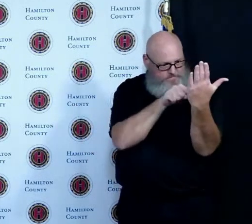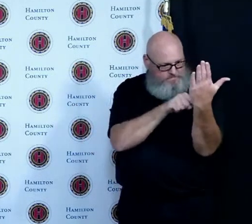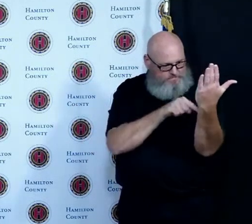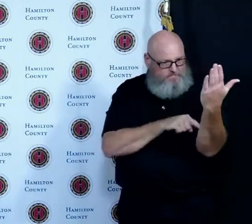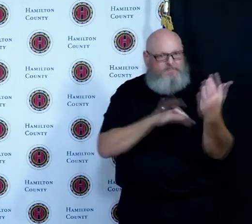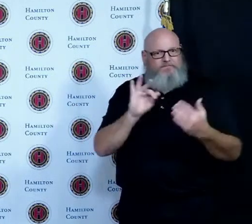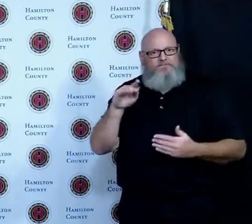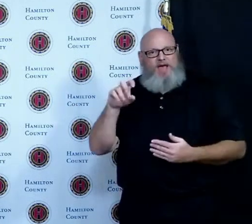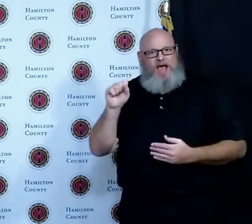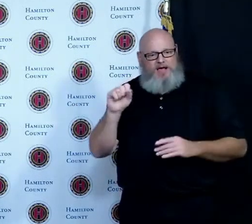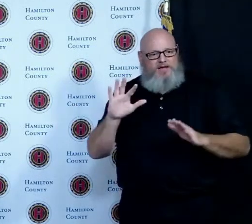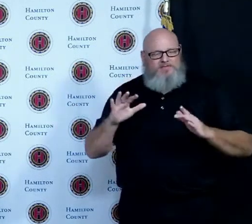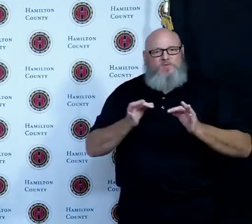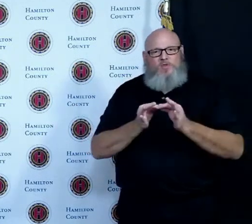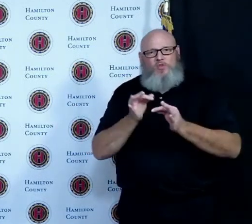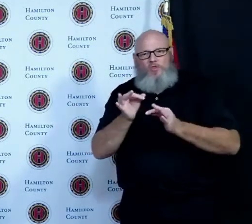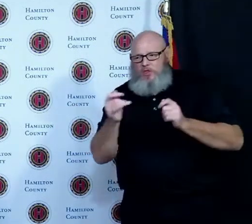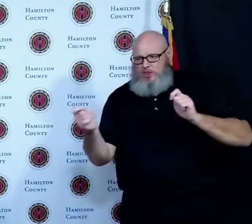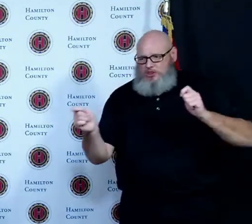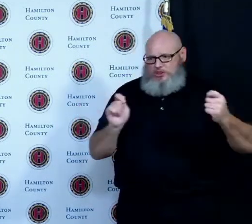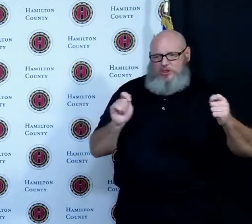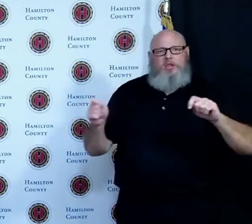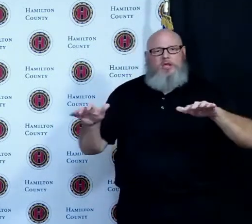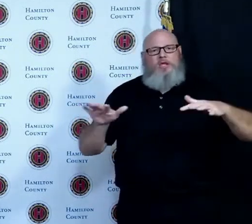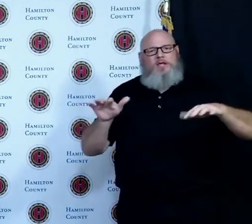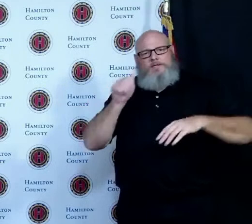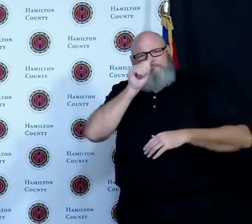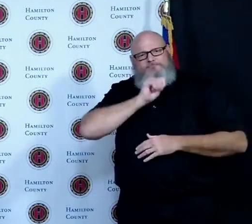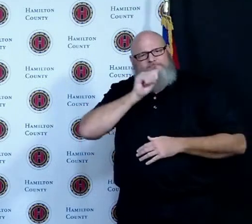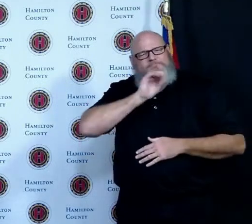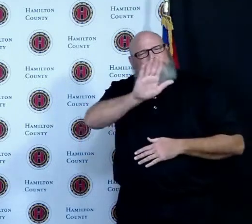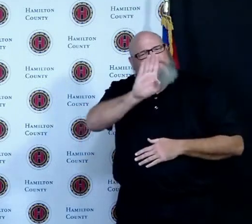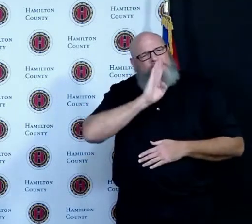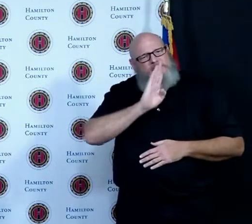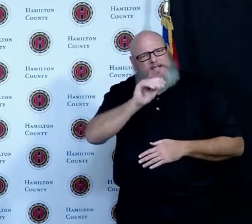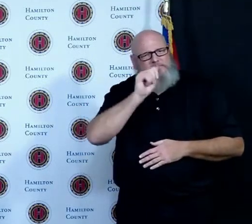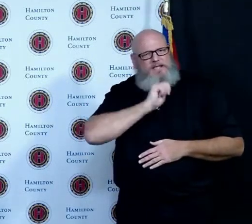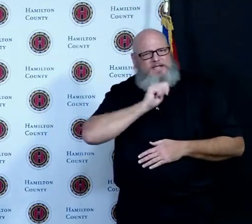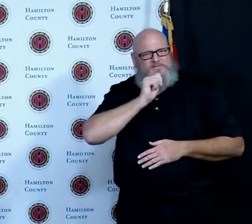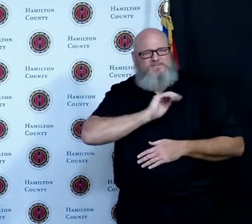but I think the information in many instances is making it to the local level as soon as it can and